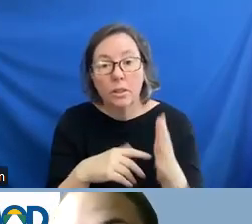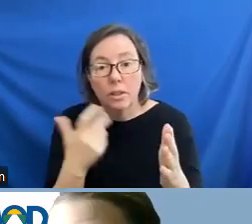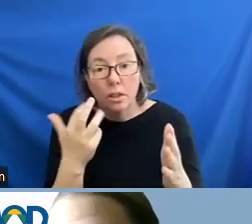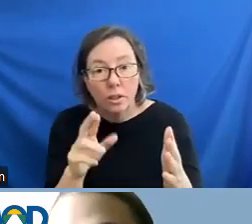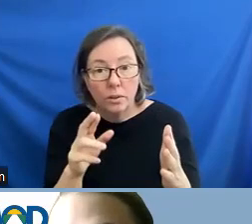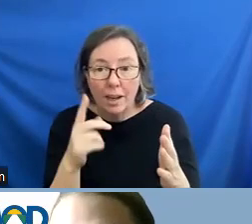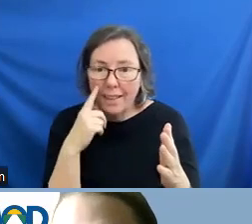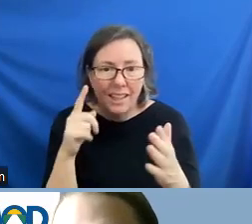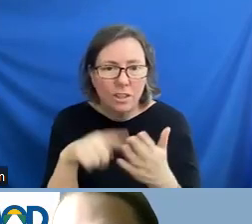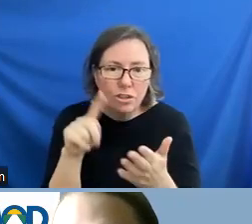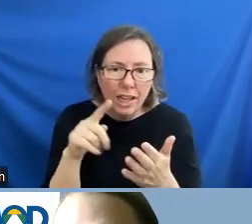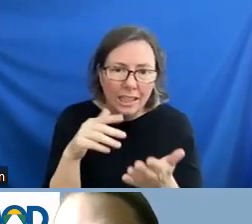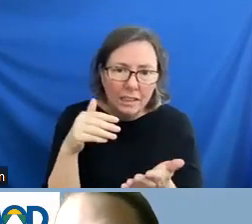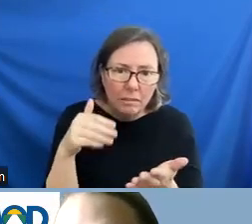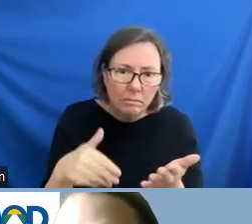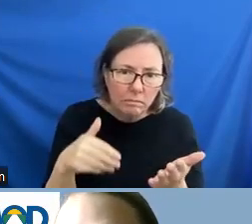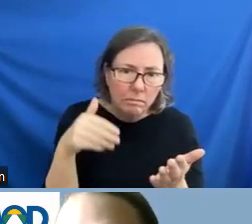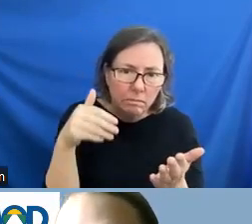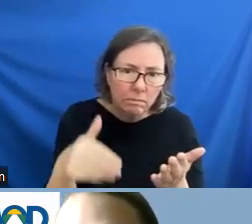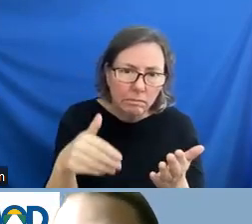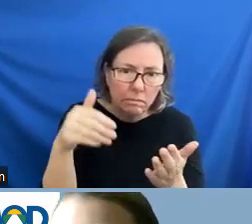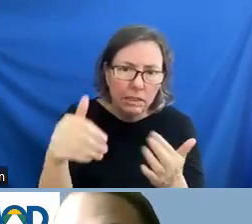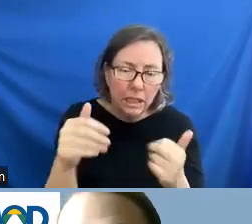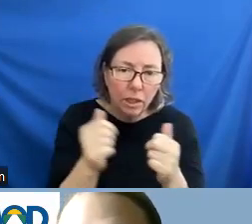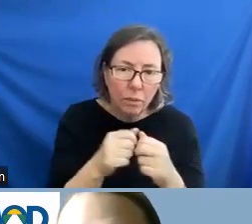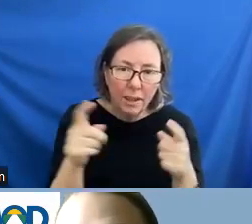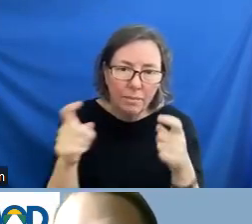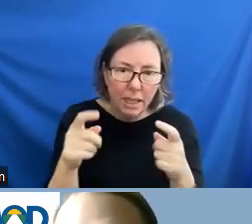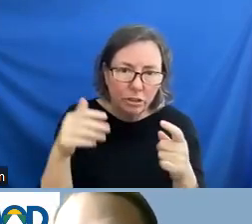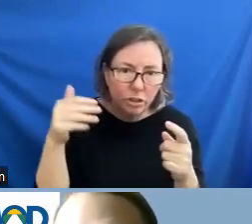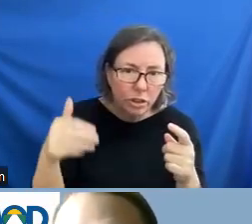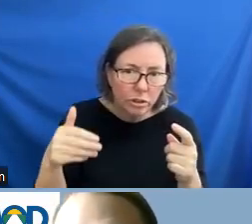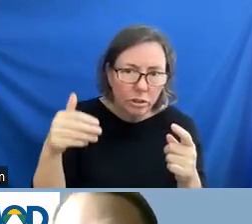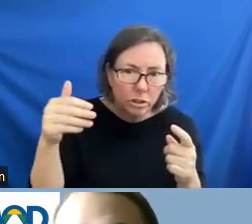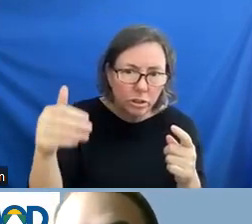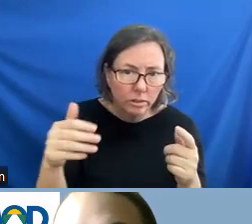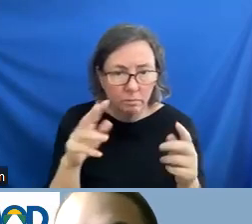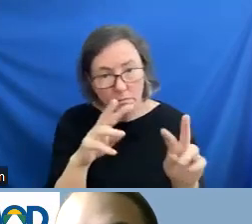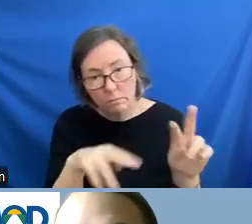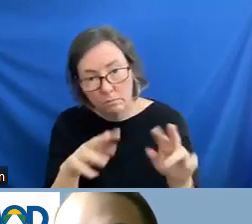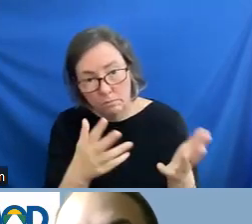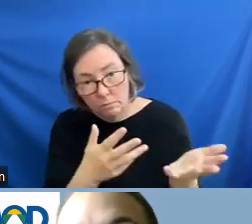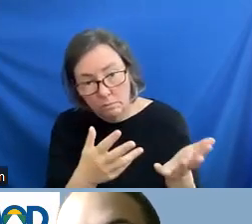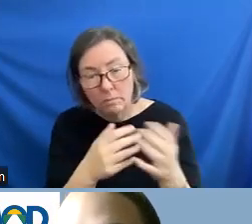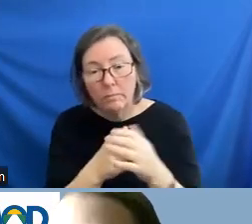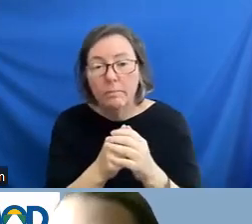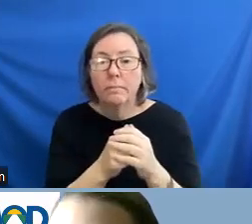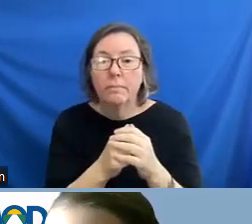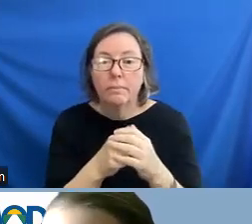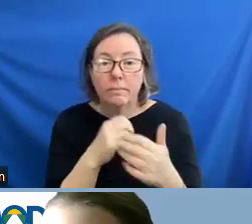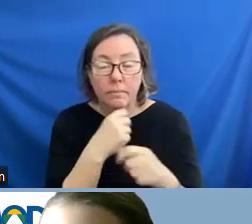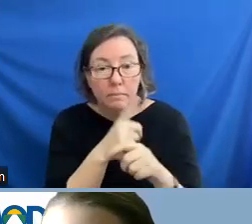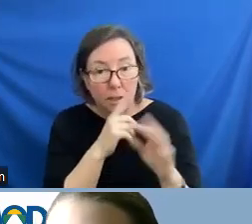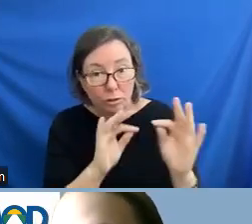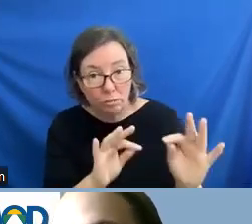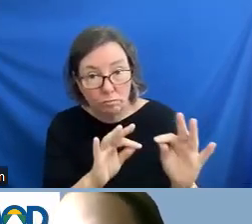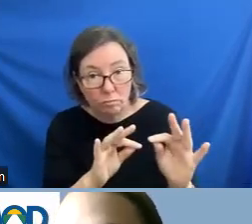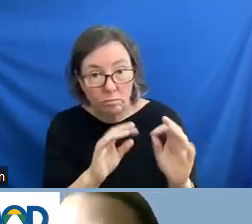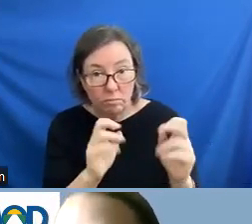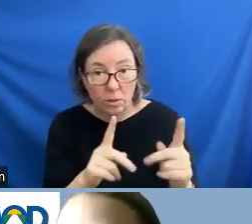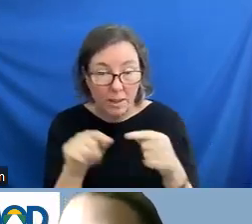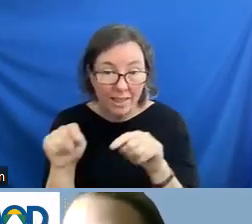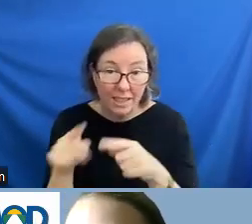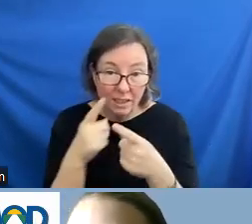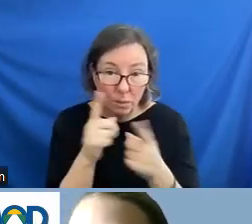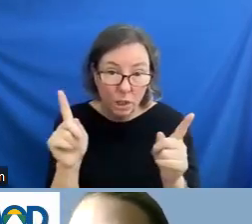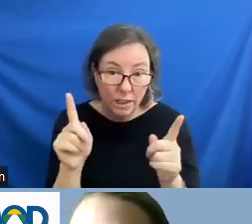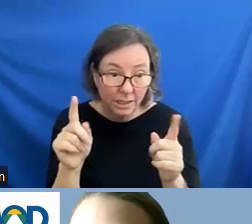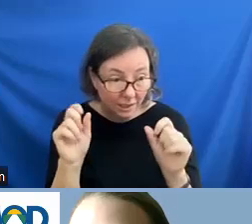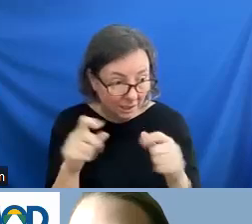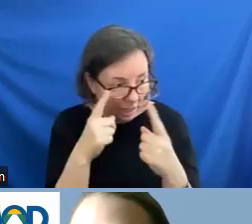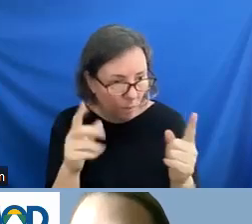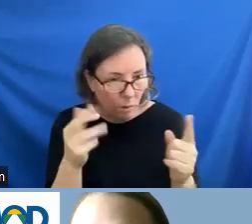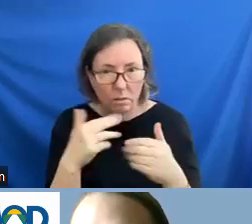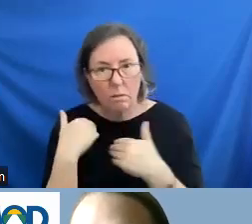checking in with that manager periodic in order to see like, is this working? You know,